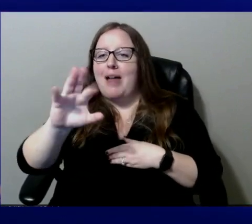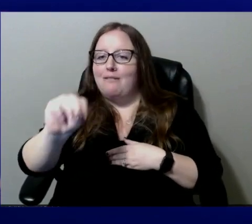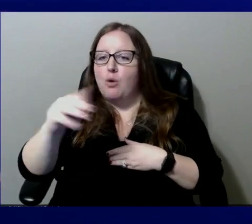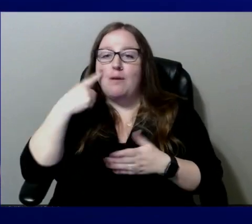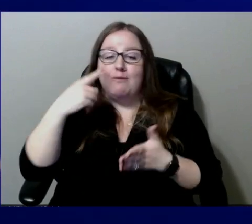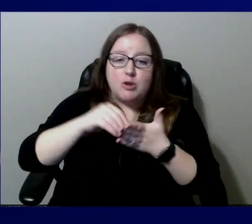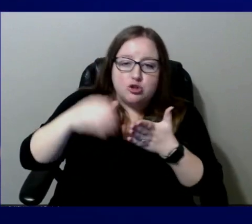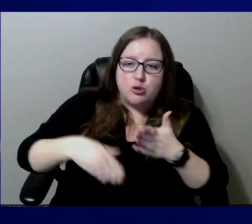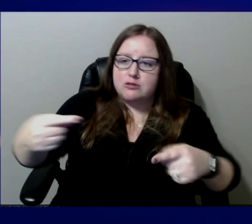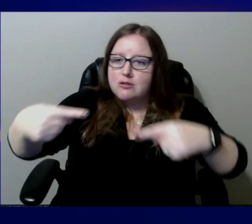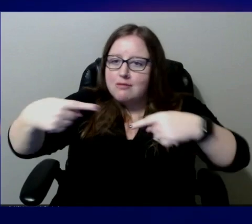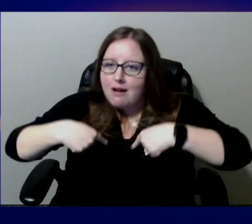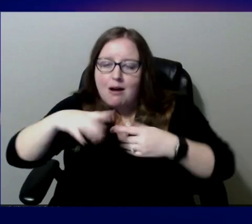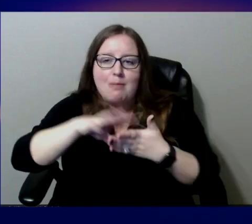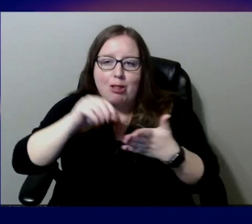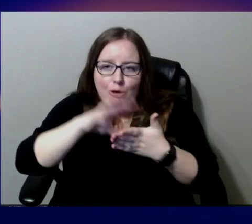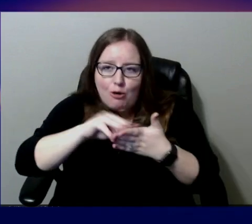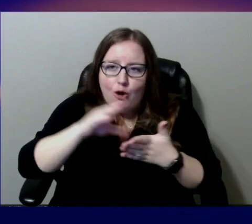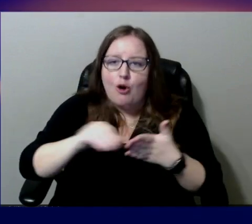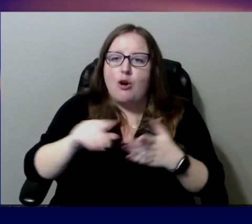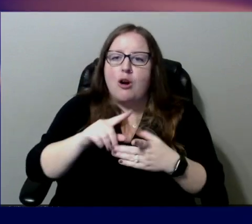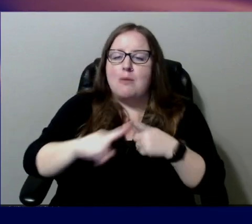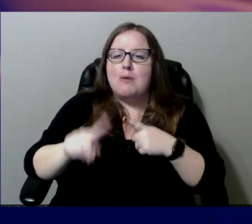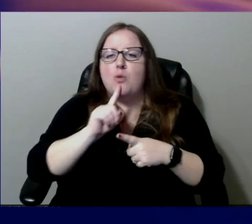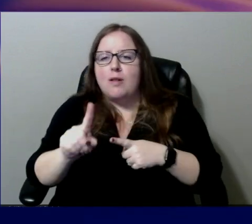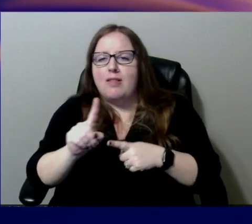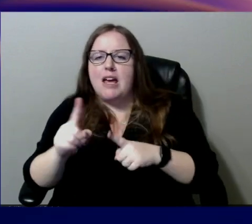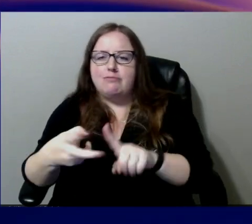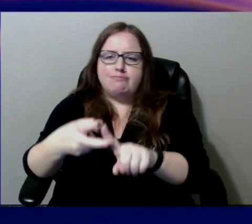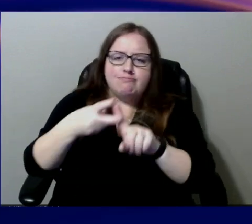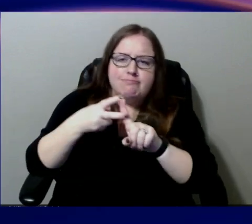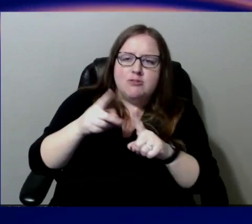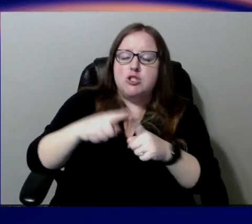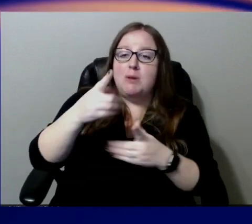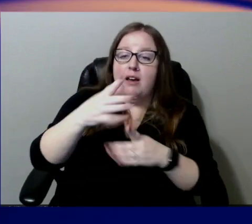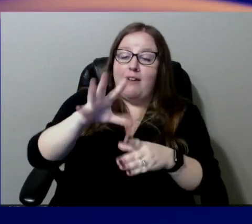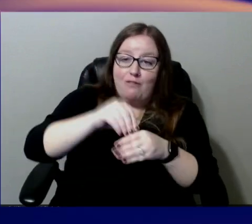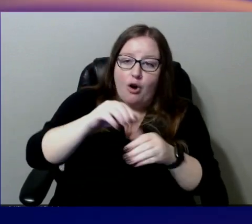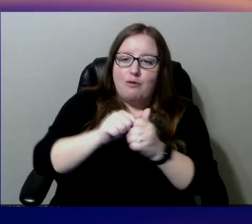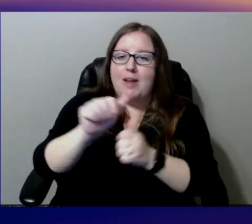not only learn, but also leverage that to be a part of AWS in long-term. So, you know,